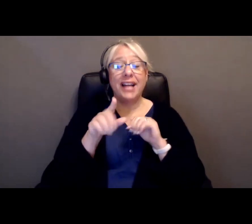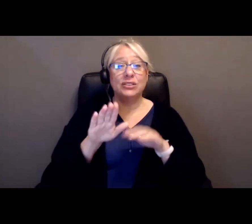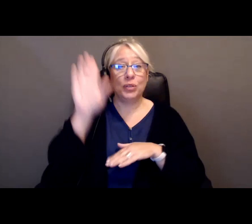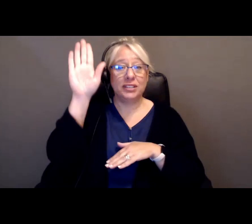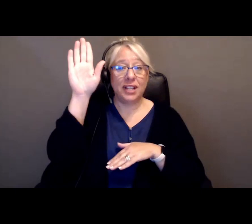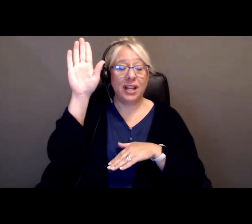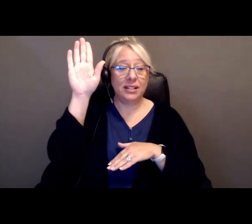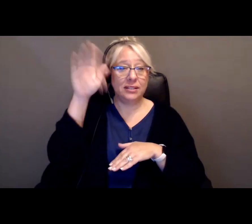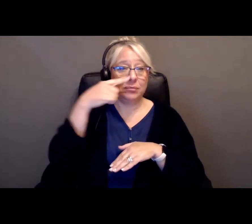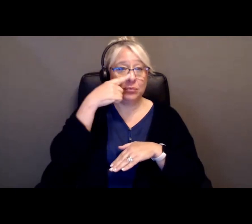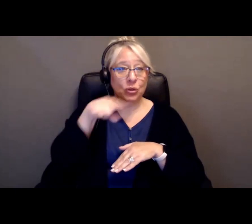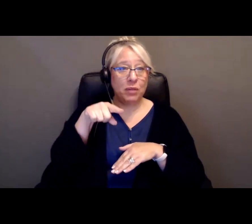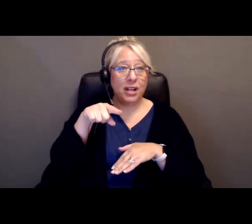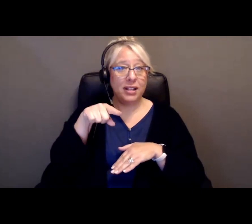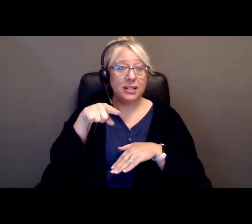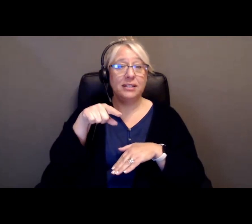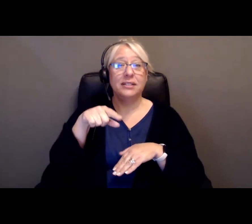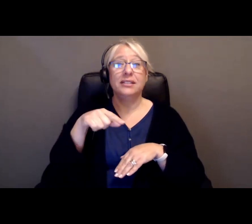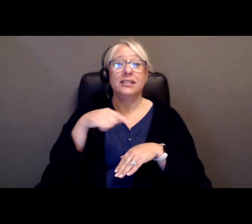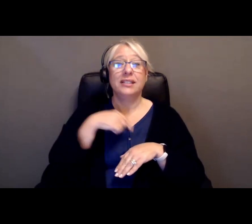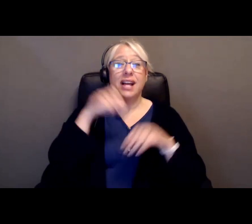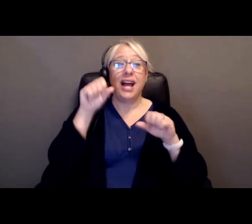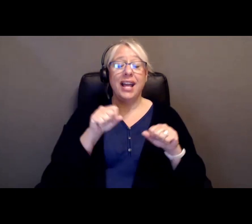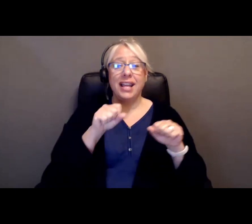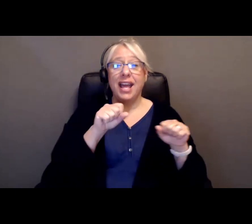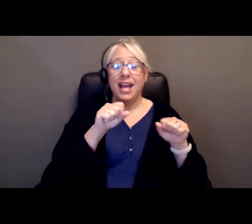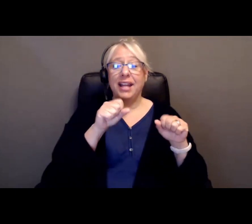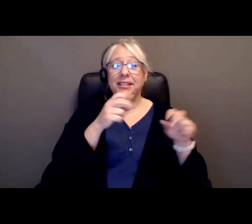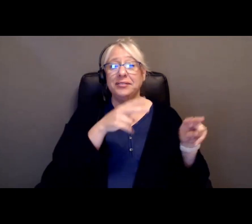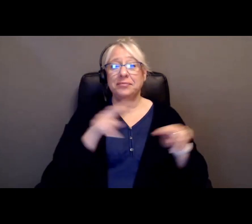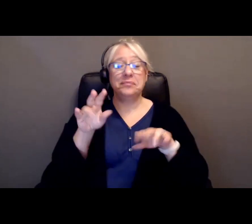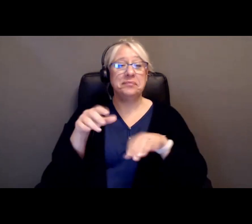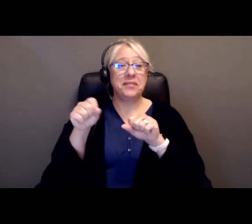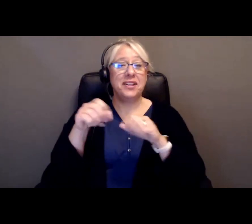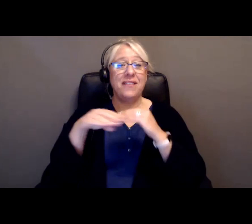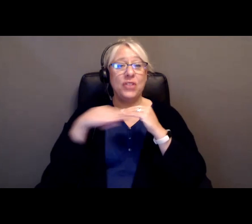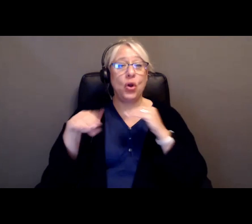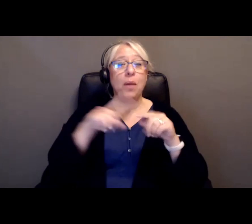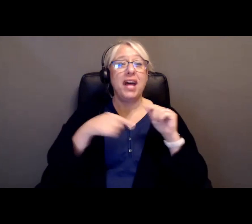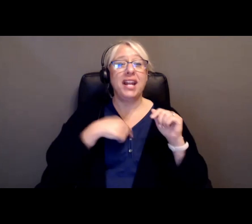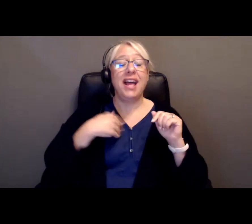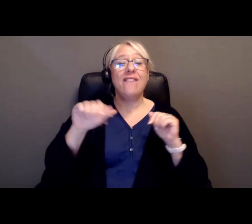I can yield the floor to you. But I also have another question in the chat I could turn to.